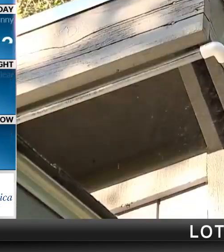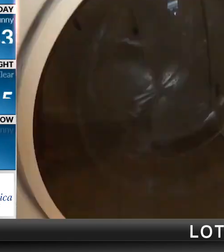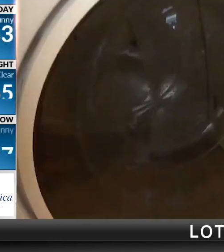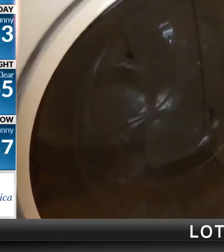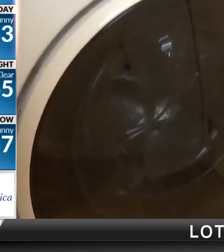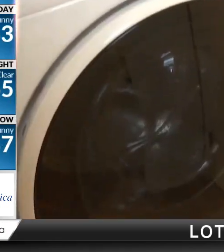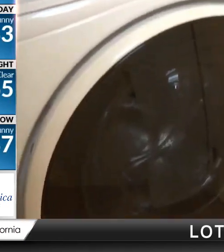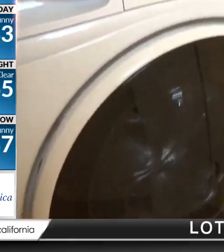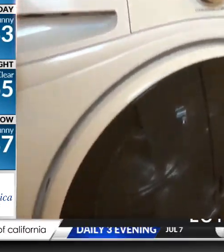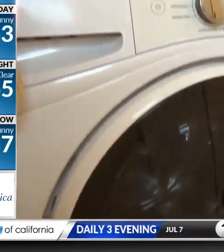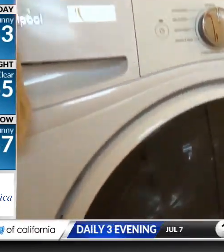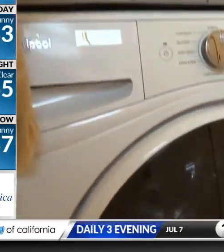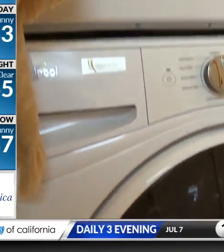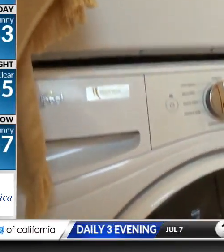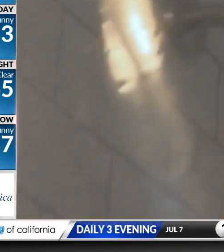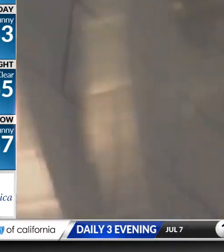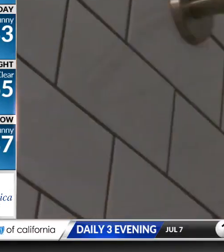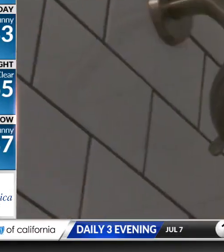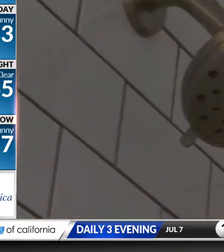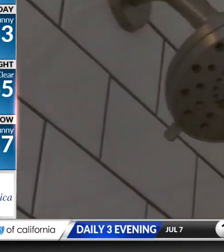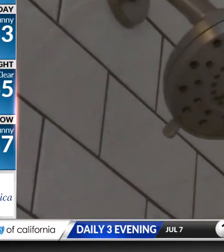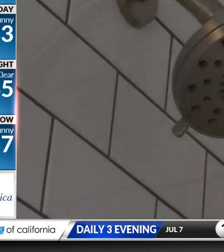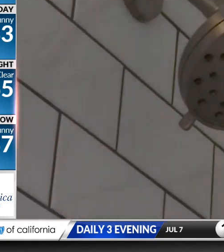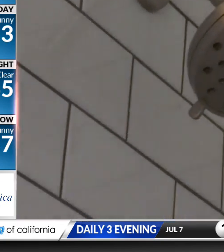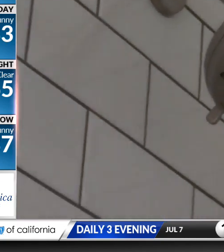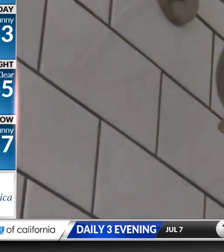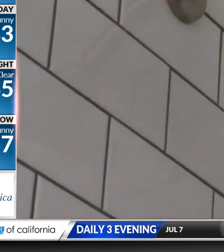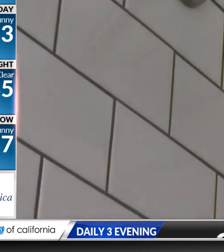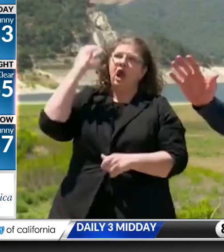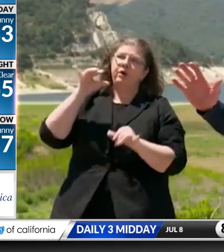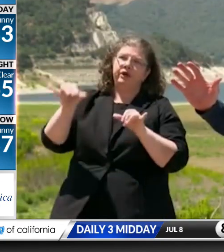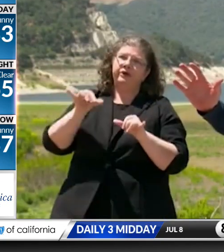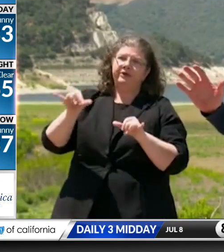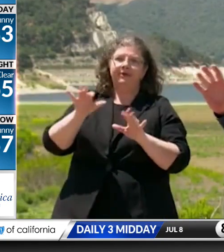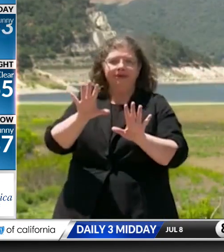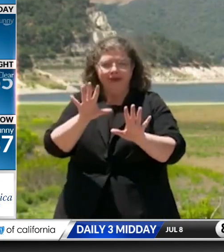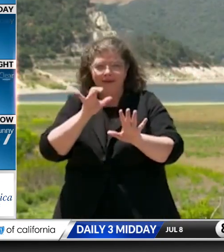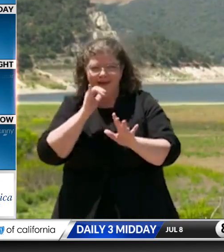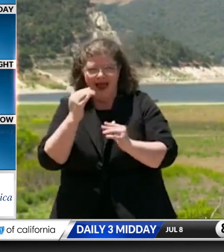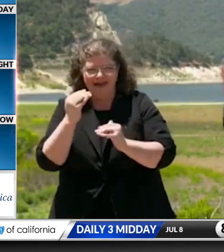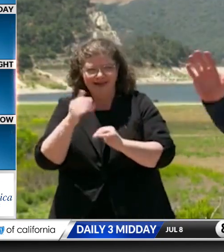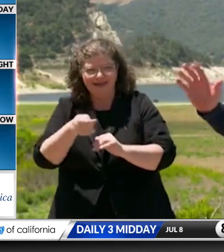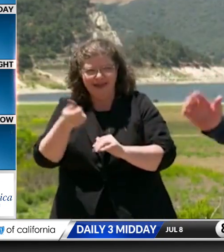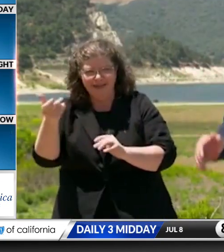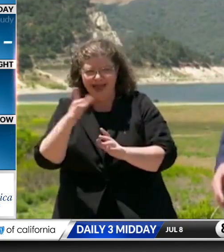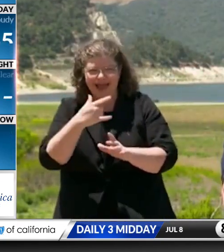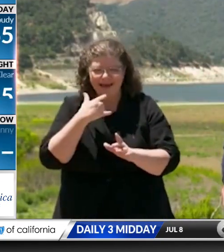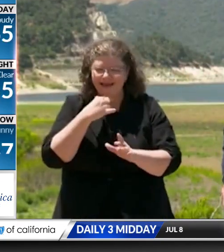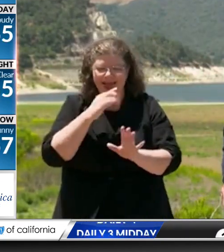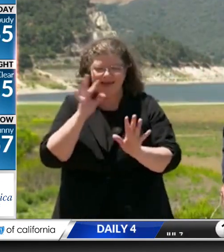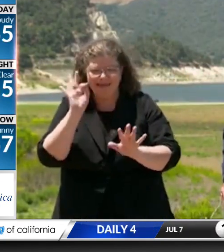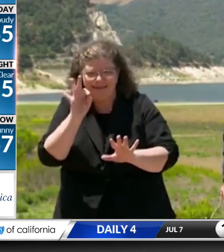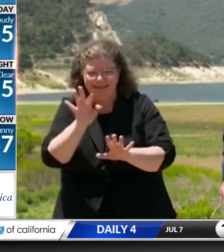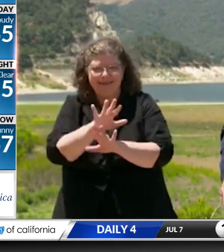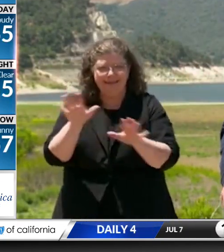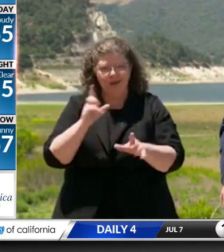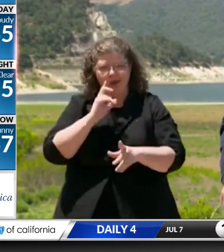SENSE. THE ORDER IS NOT MANDATORY BUT VOLUNTARY THE ADMINISTRATION IS ASKING EVERYONE TO BE MINDFUL WITH WATER USE LIKE WATERING THE